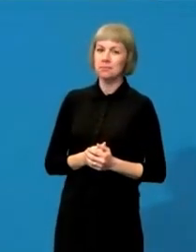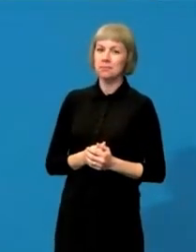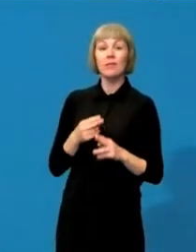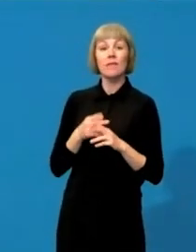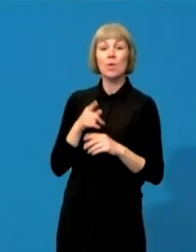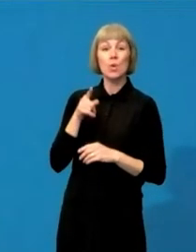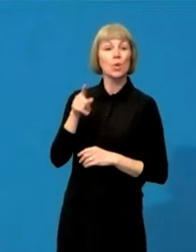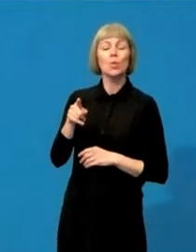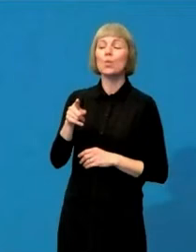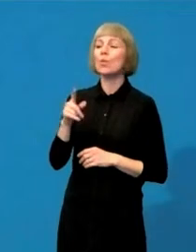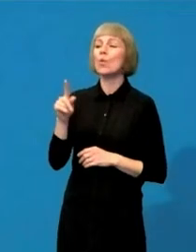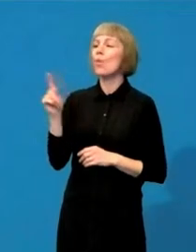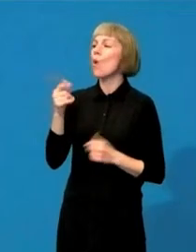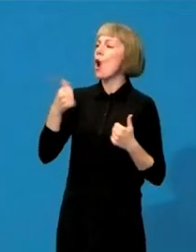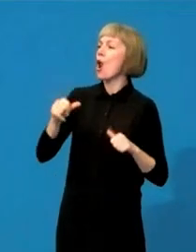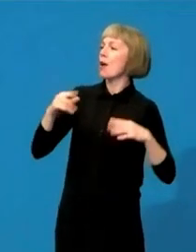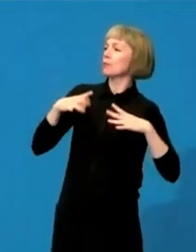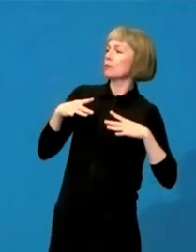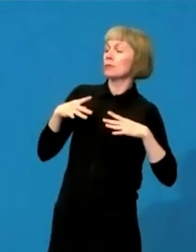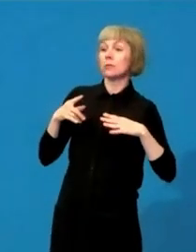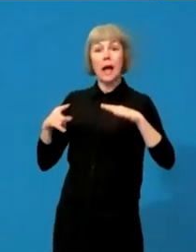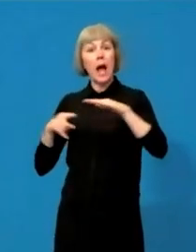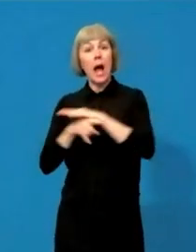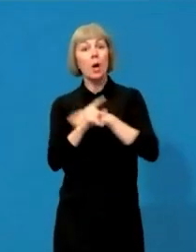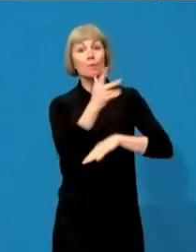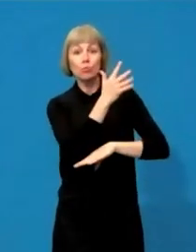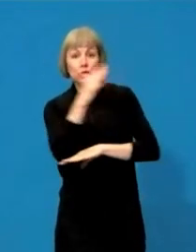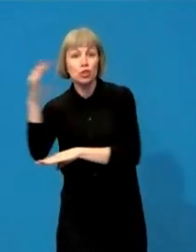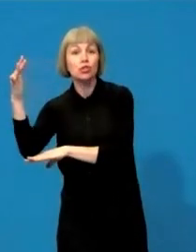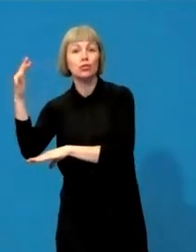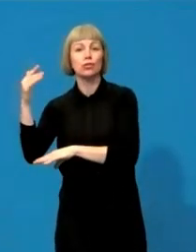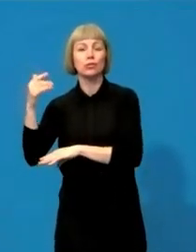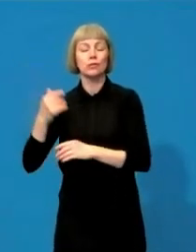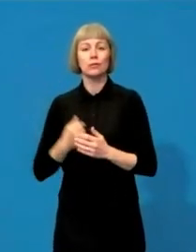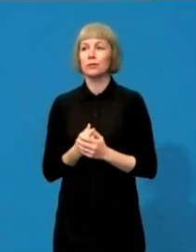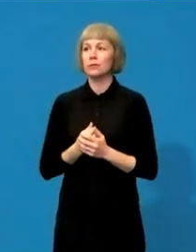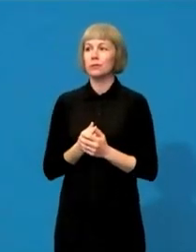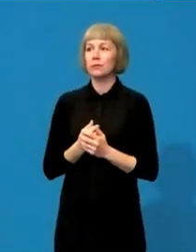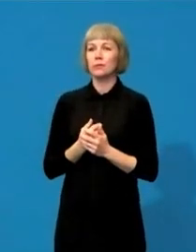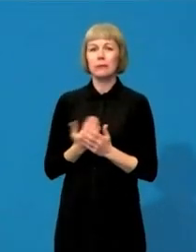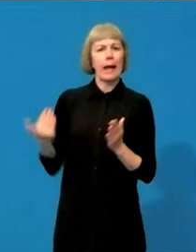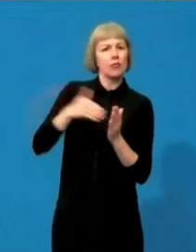Would it be going bush and being able to be supported to do things like that, or what would it look like for you?